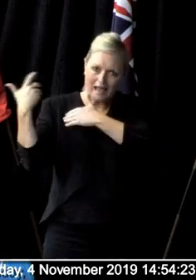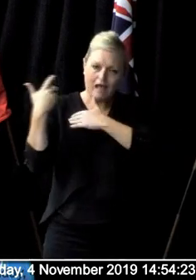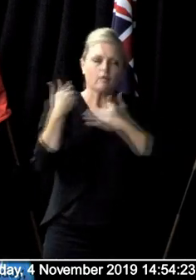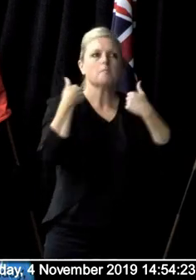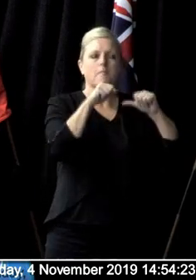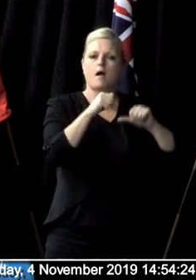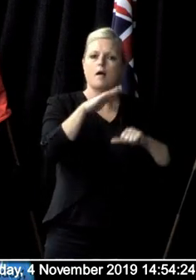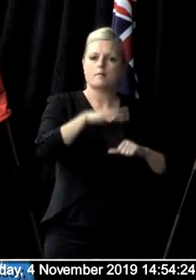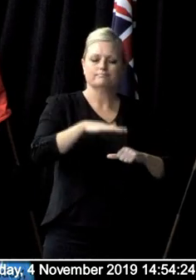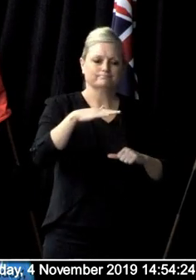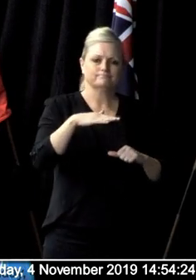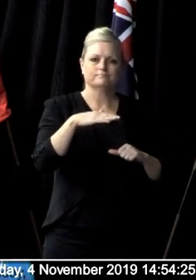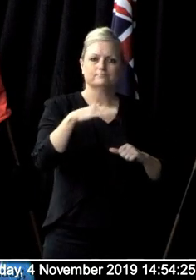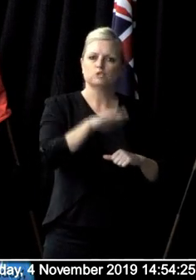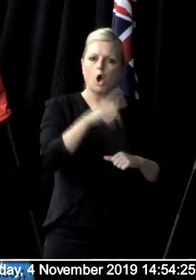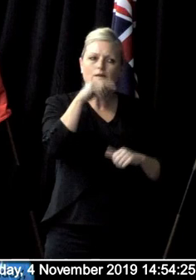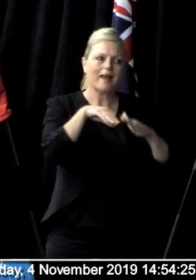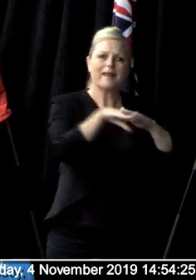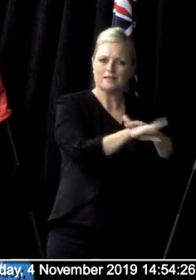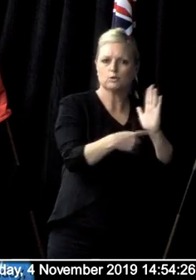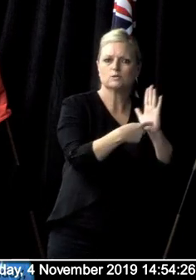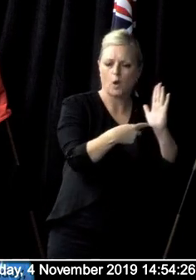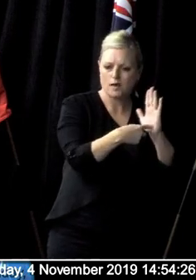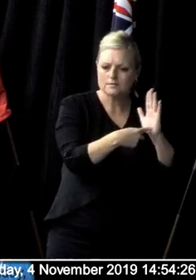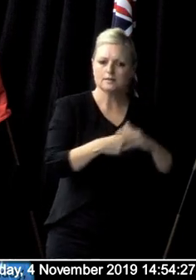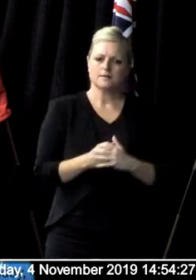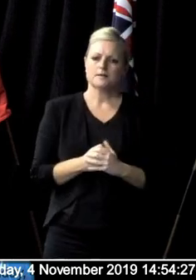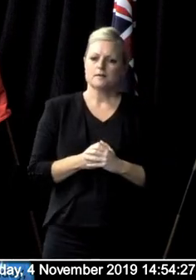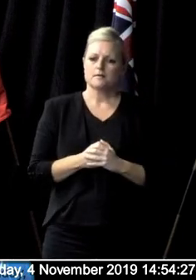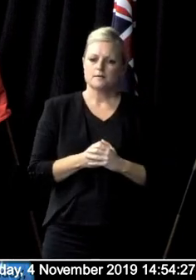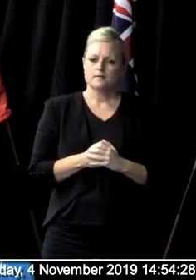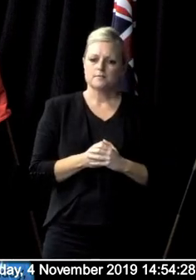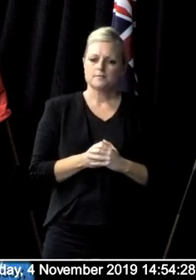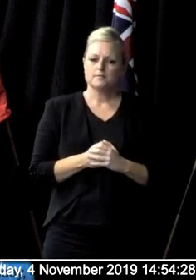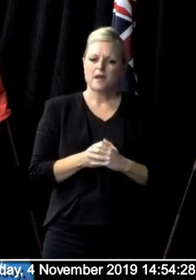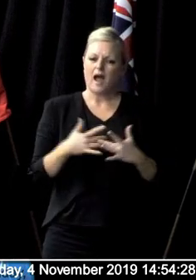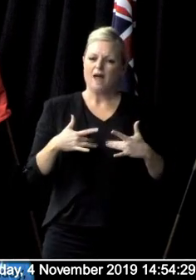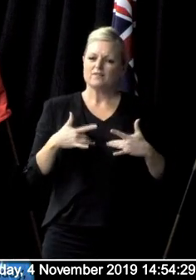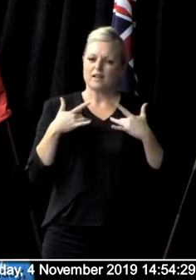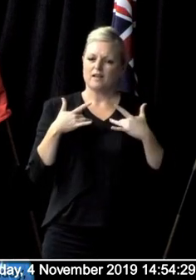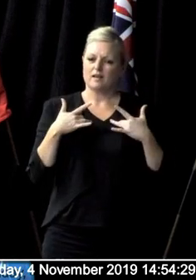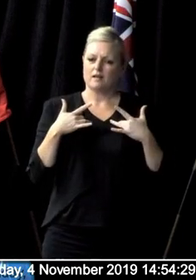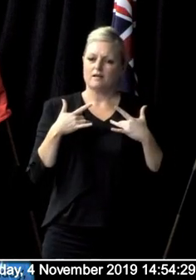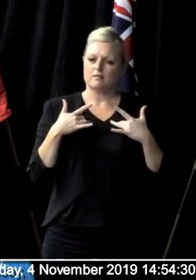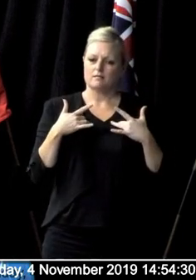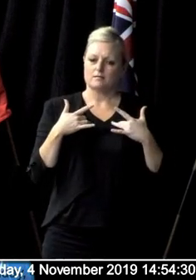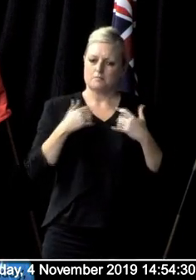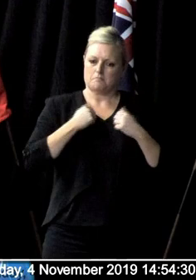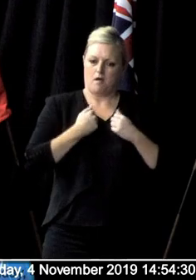So, yes, again, unfortunately I can’t say that we’ve had anything different in our